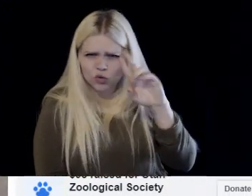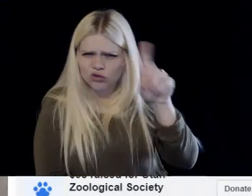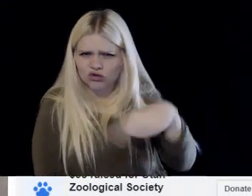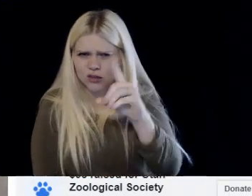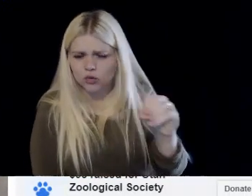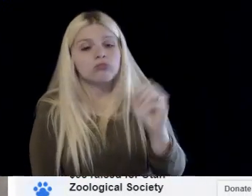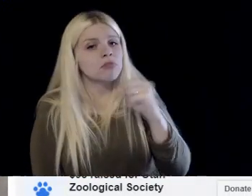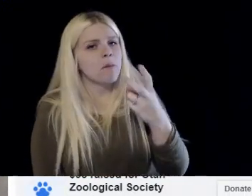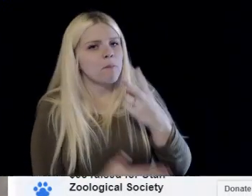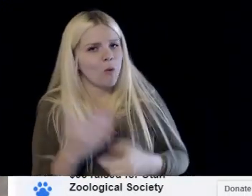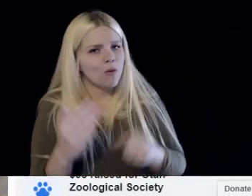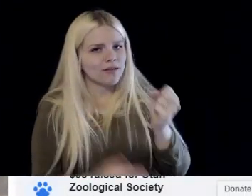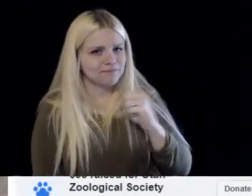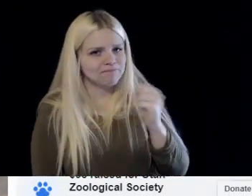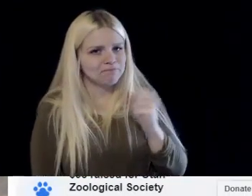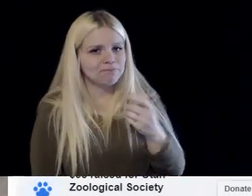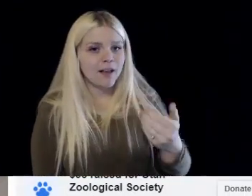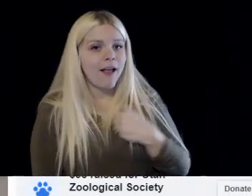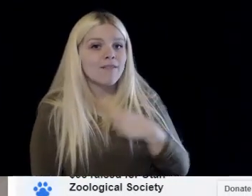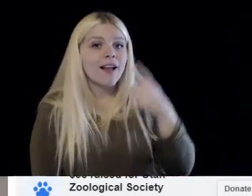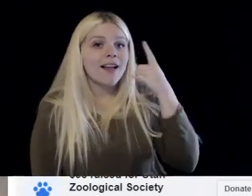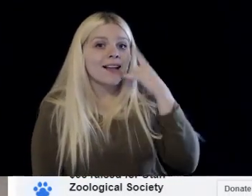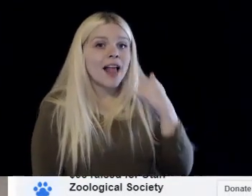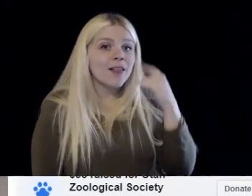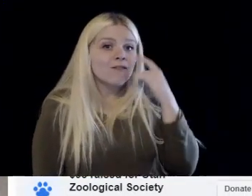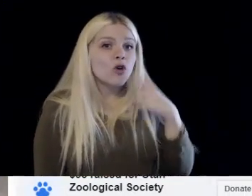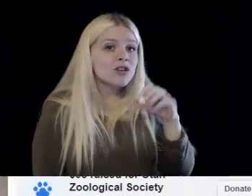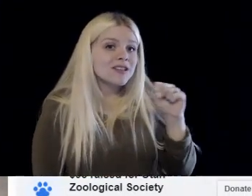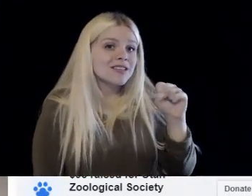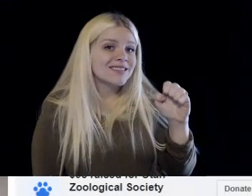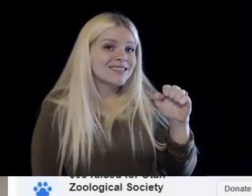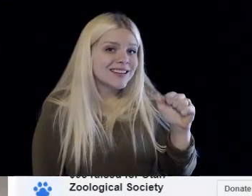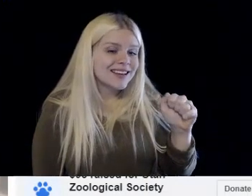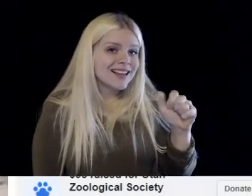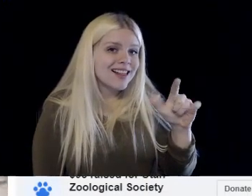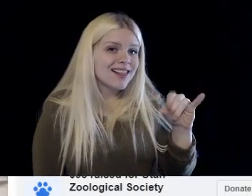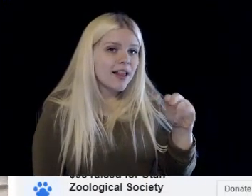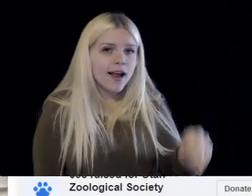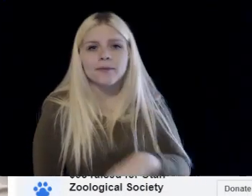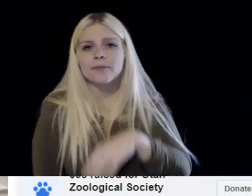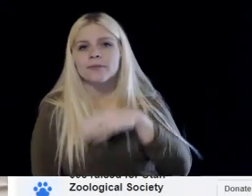harbor seals and Californian sea lions. These guys are both found all along the west coast of the US.